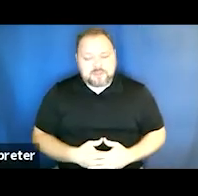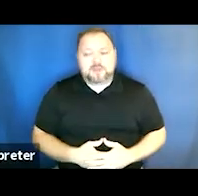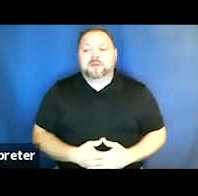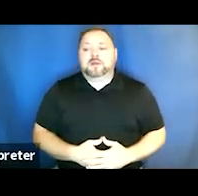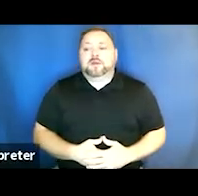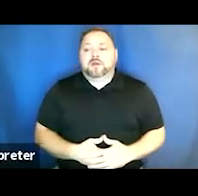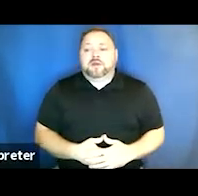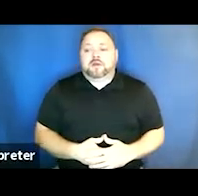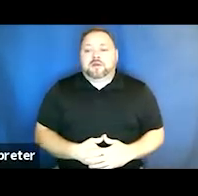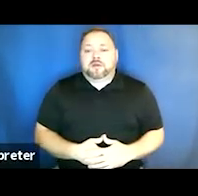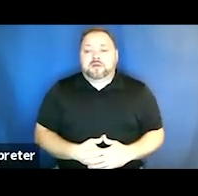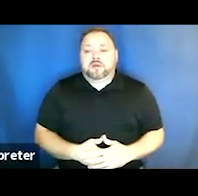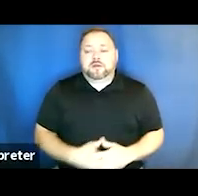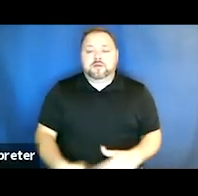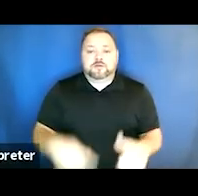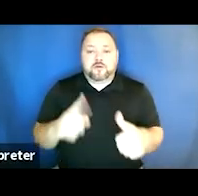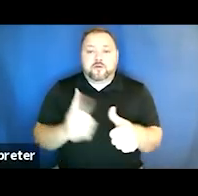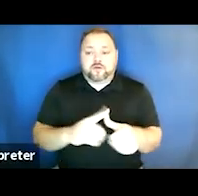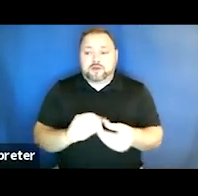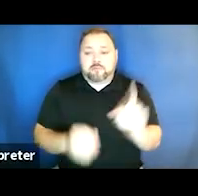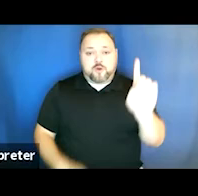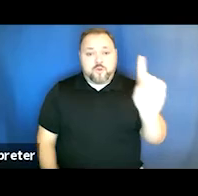Question number 1 is,